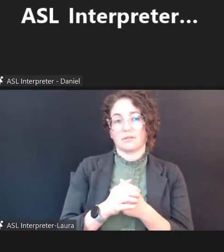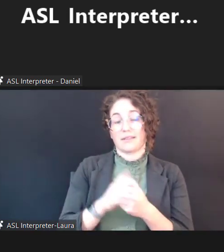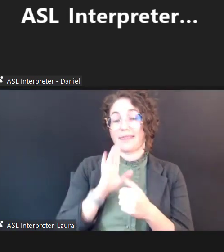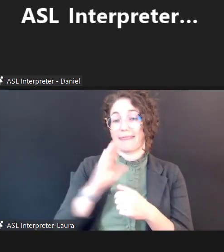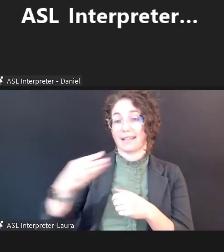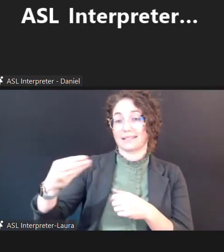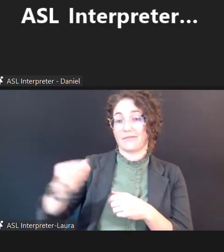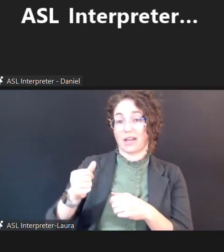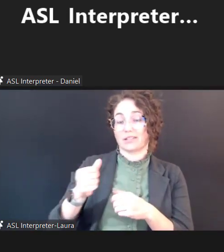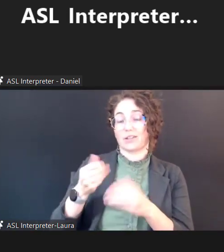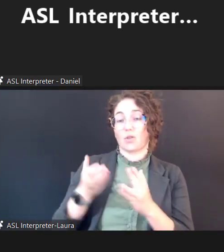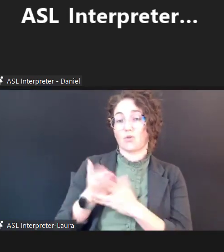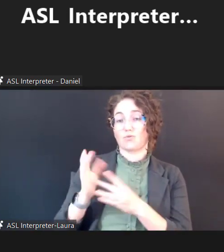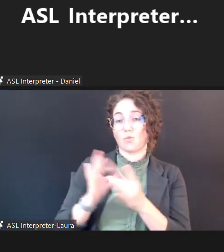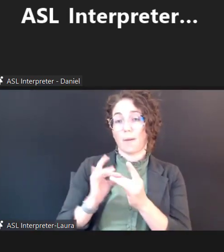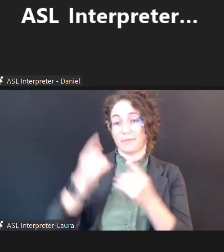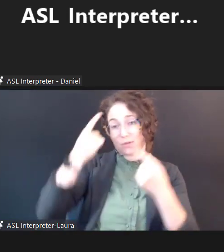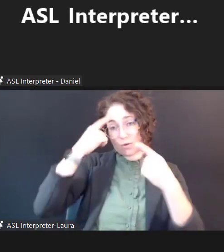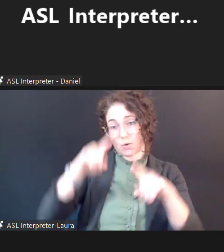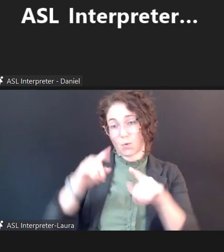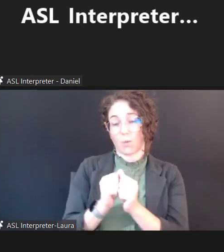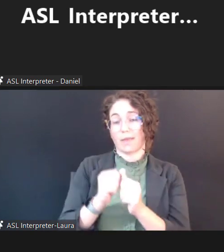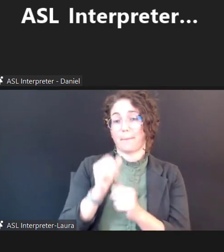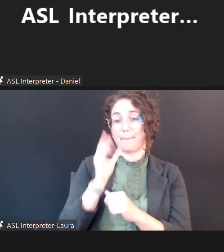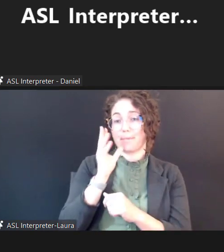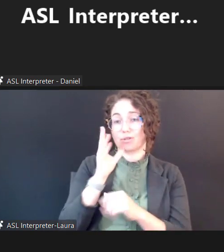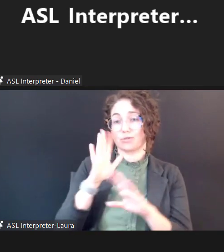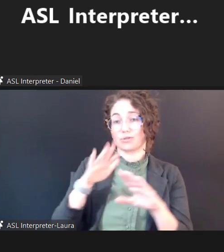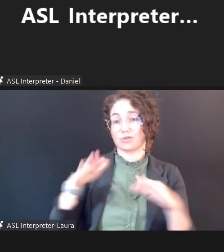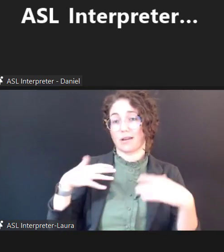Maternal and ChildH ealth Bureau.